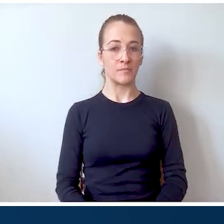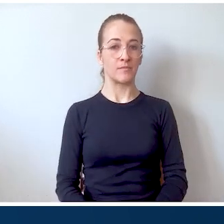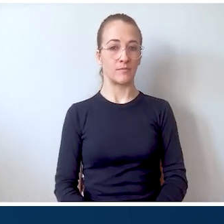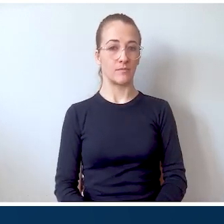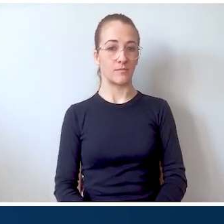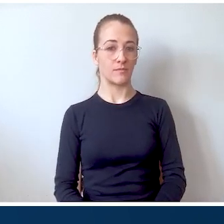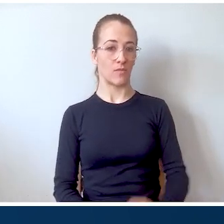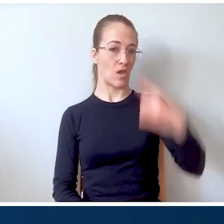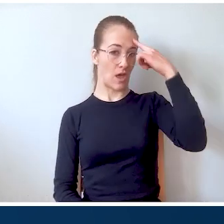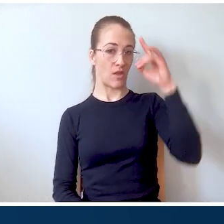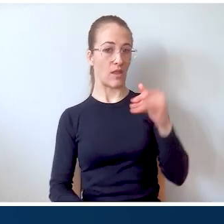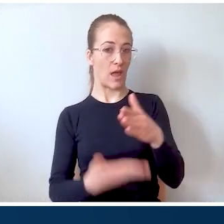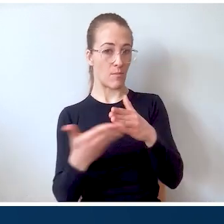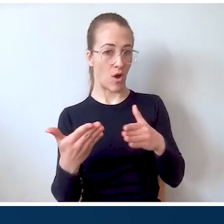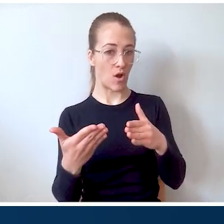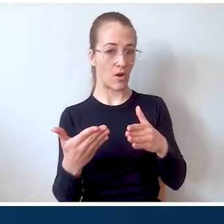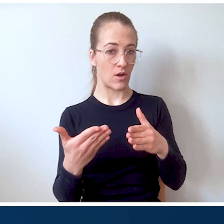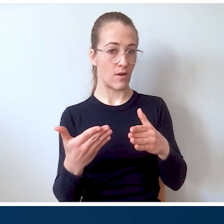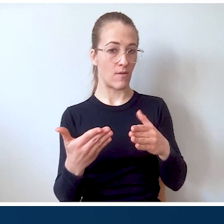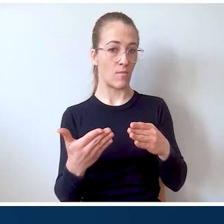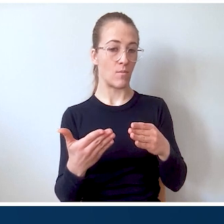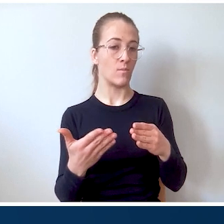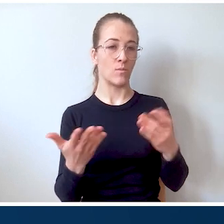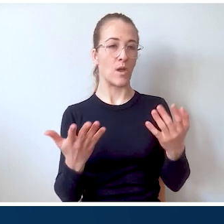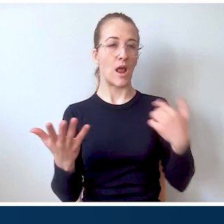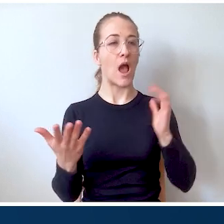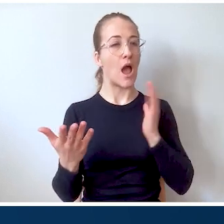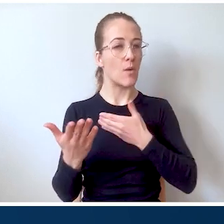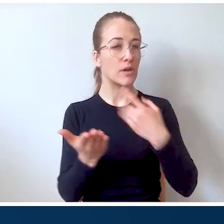I found that part of what we had talked about